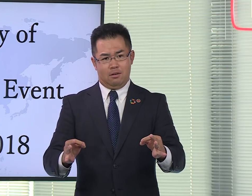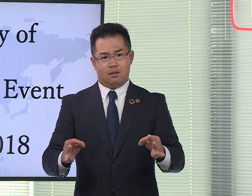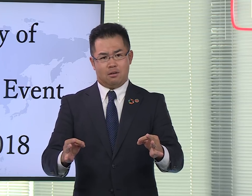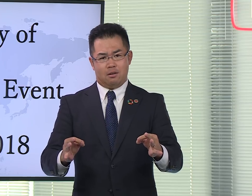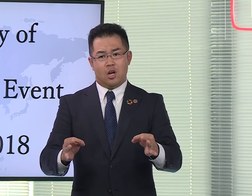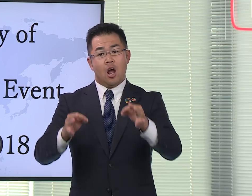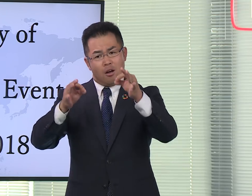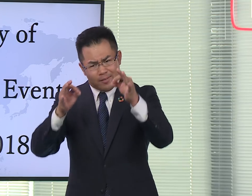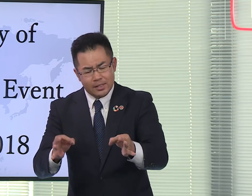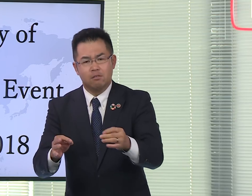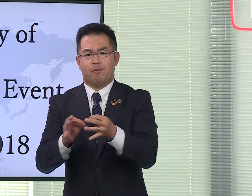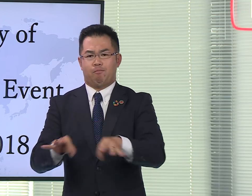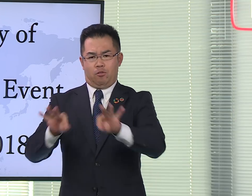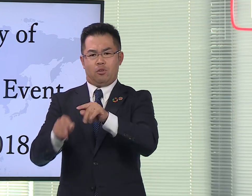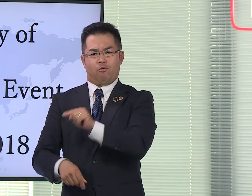imperative that the government should provide support, that